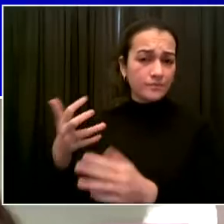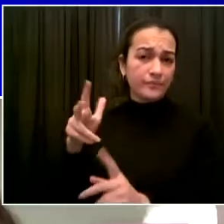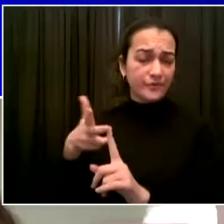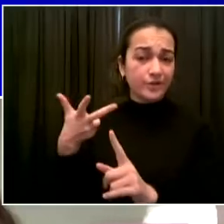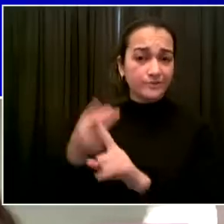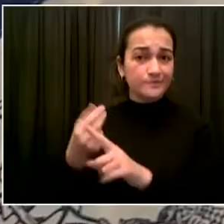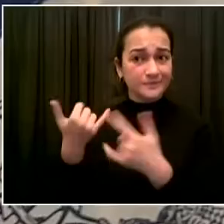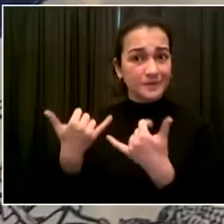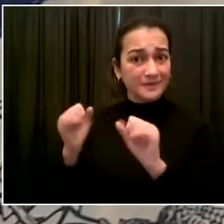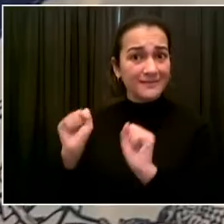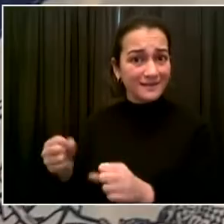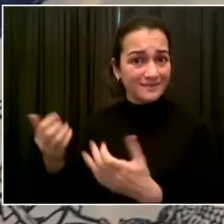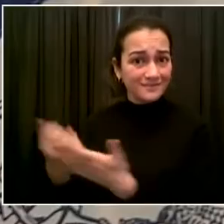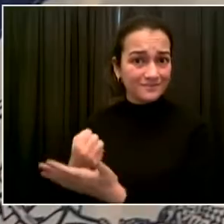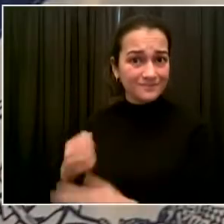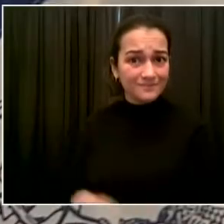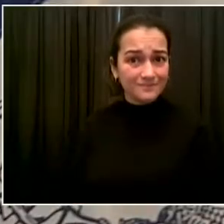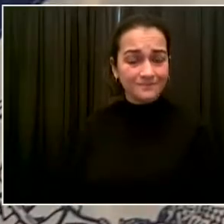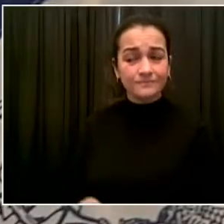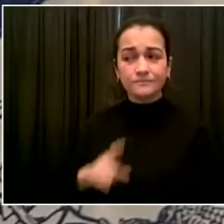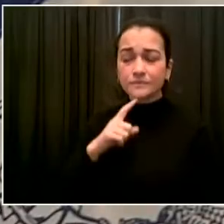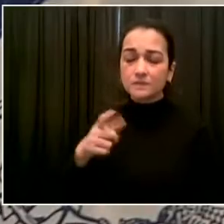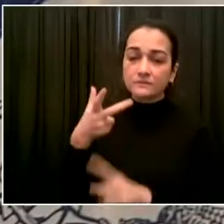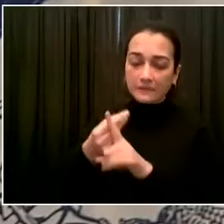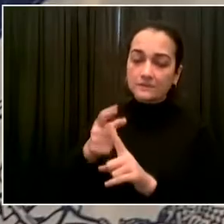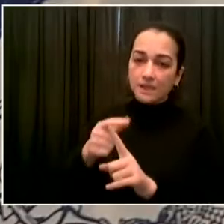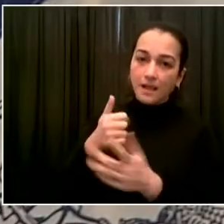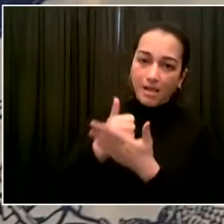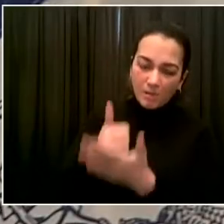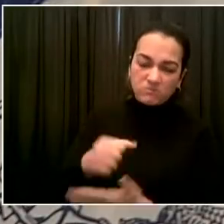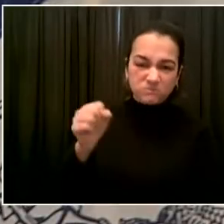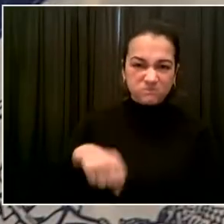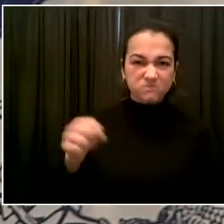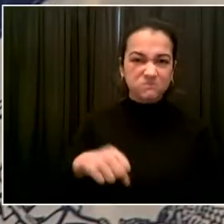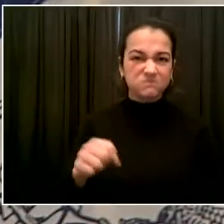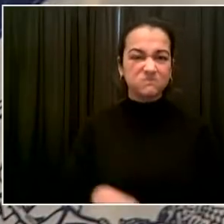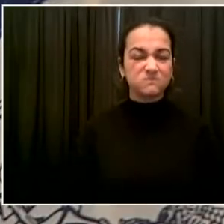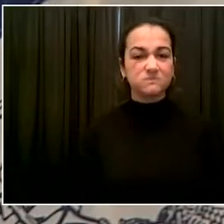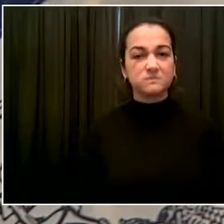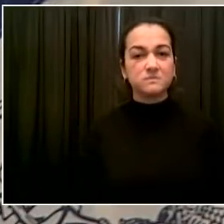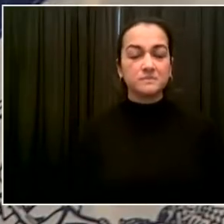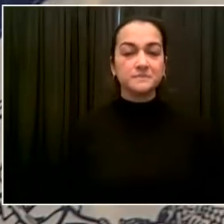FANTASTIC BUT THERE'S A LOT MOROPE PELE WHO CAN GET THEIR SHOT AND PROTECT THEMSELVES AND EVERYONE ELSE. GO GET BOOSTED TODAY.